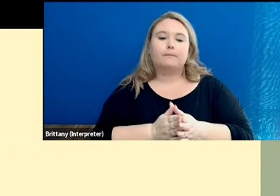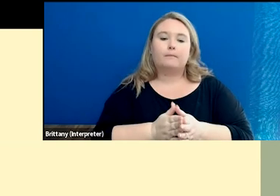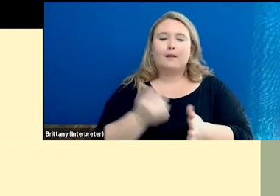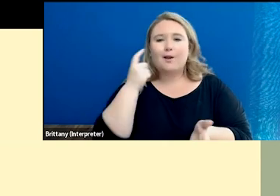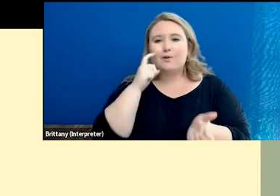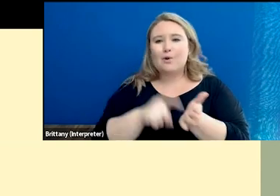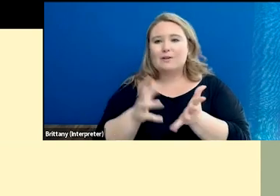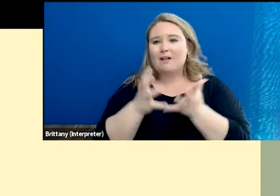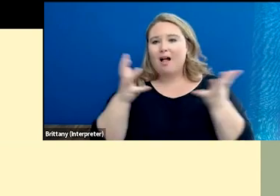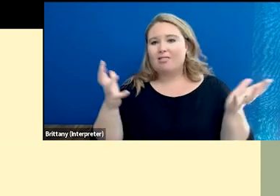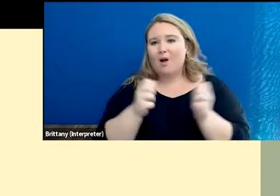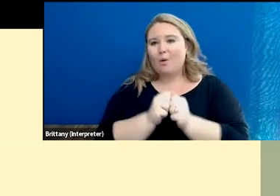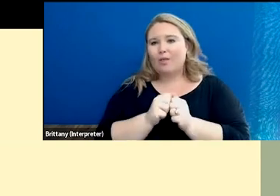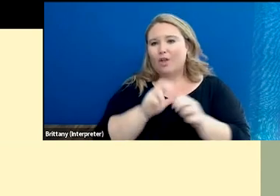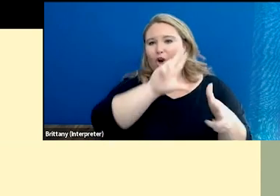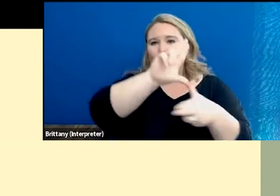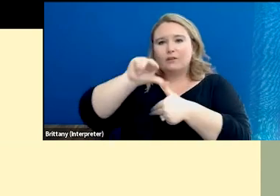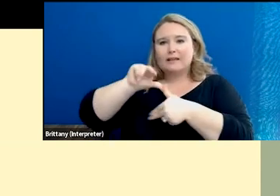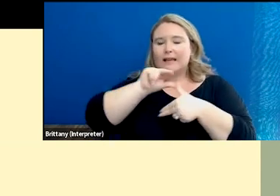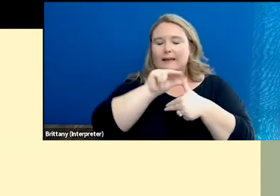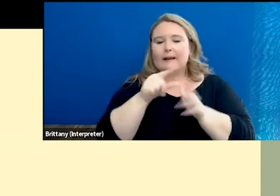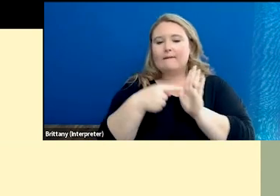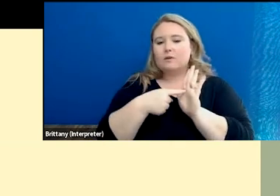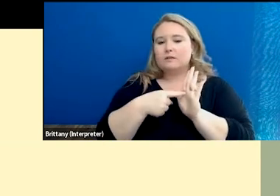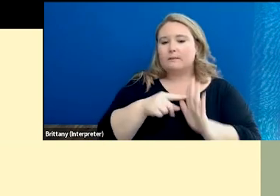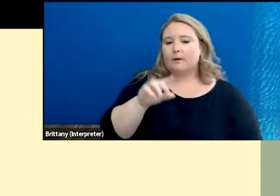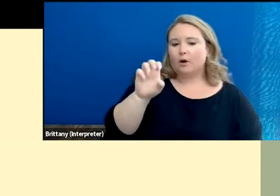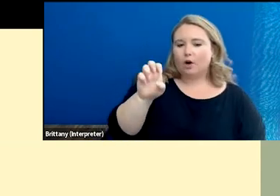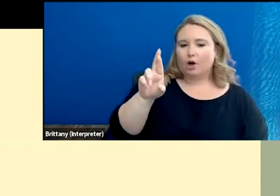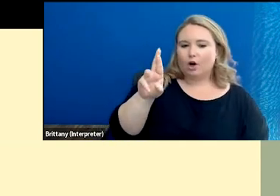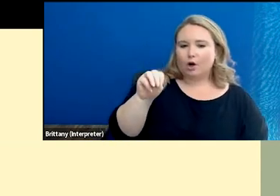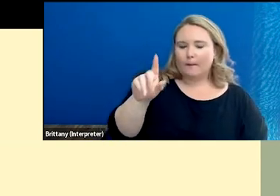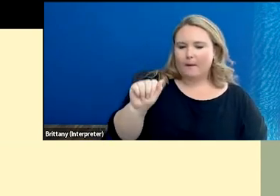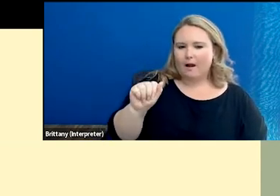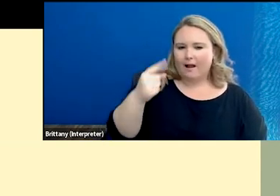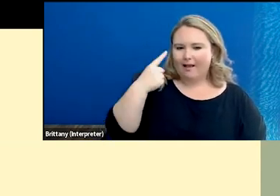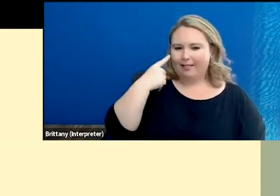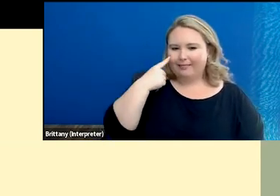In Hurricane Irma, there was a story. And Mark and interpreters, you will appreciate this.